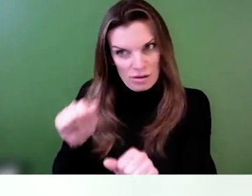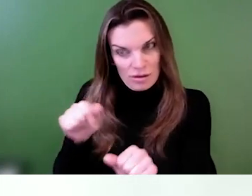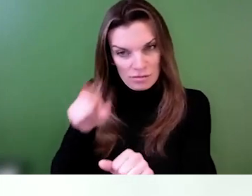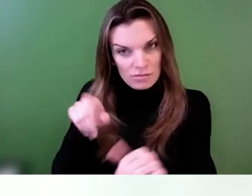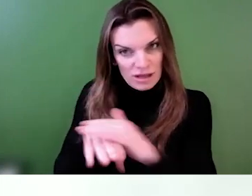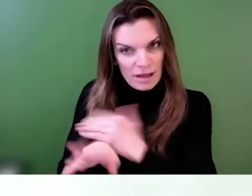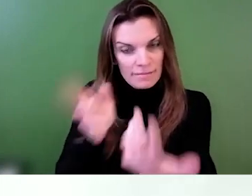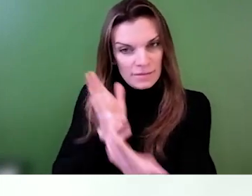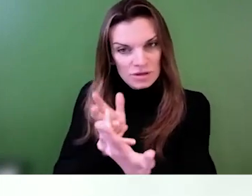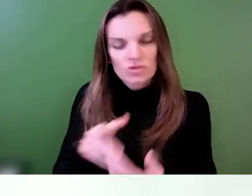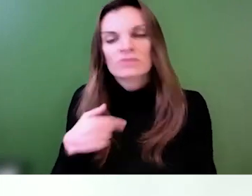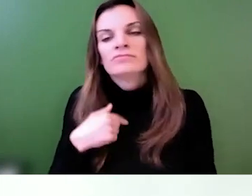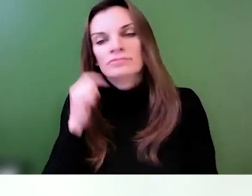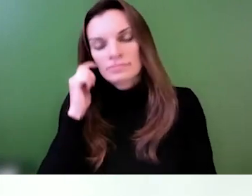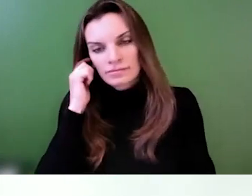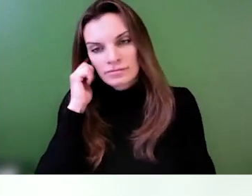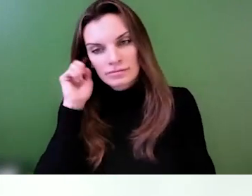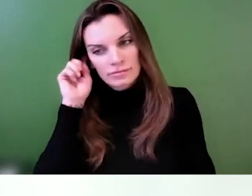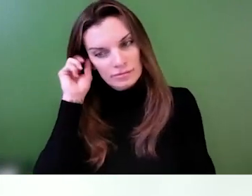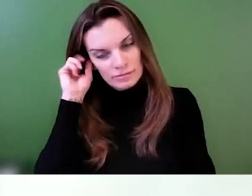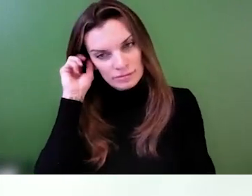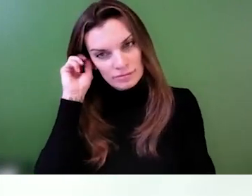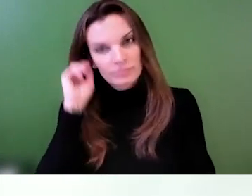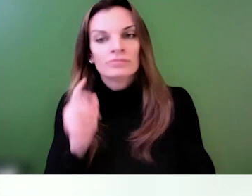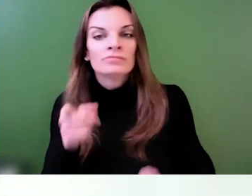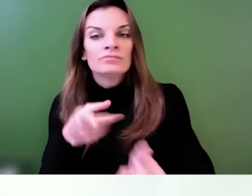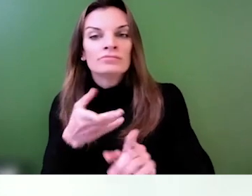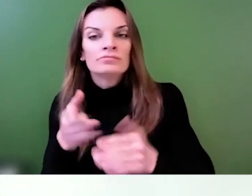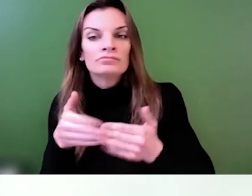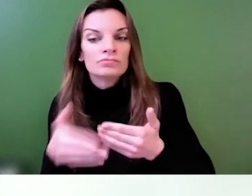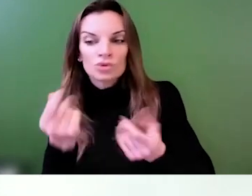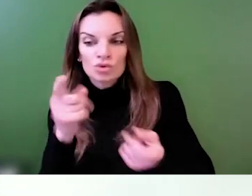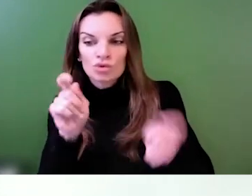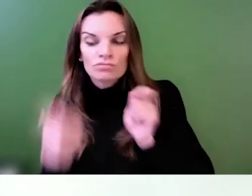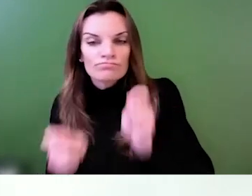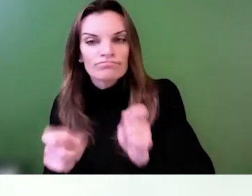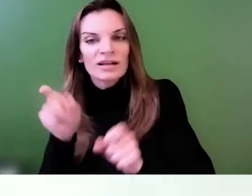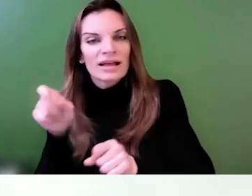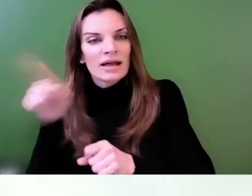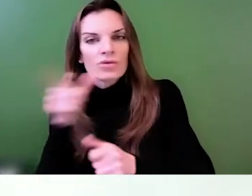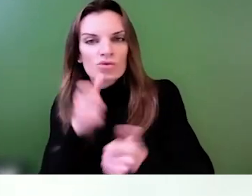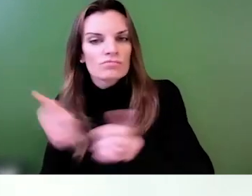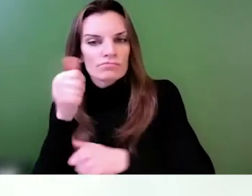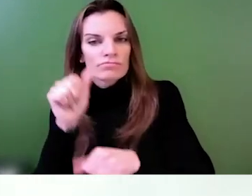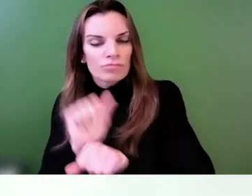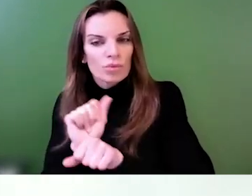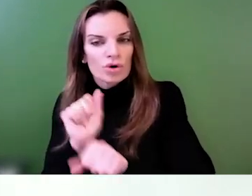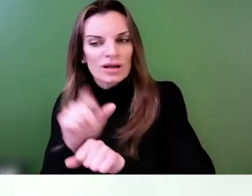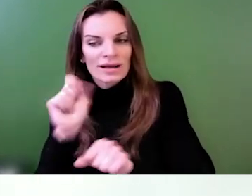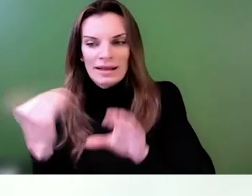with was that Amy could ask the executives to send an e-mail in the morning with a list of the extra tasks that need to be